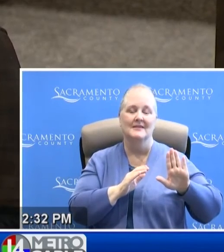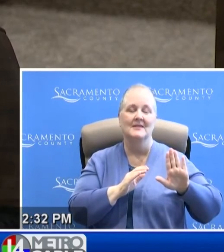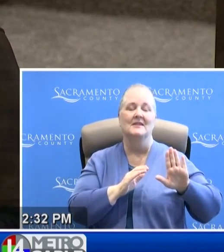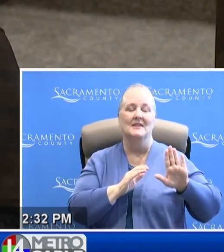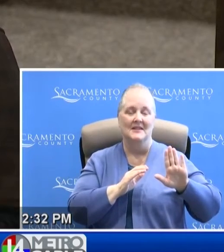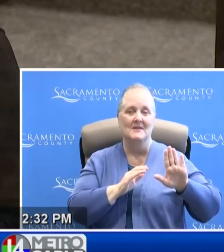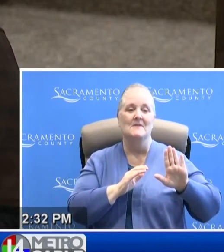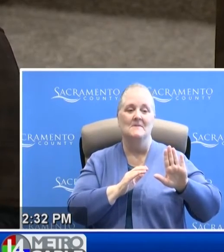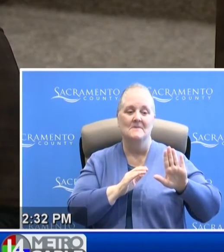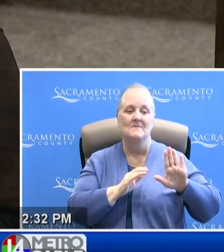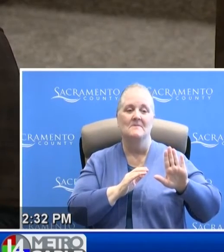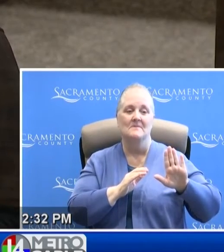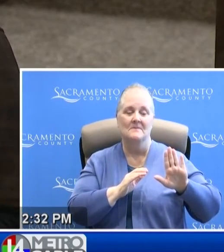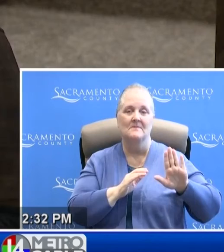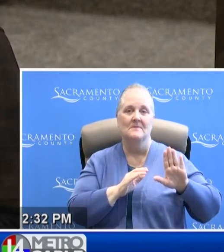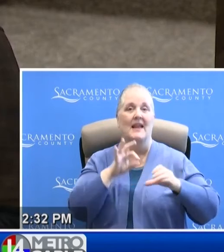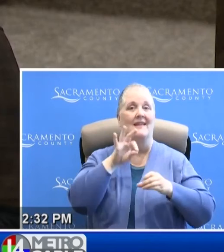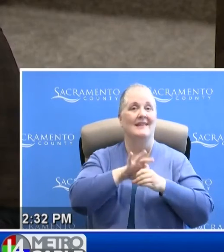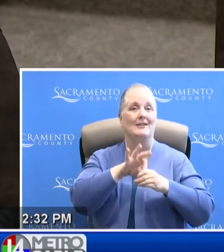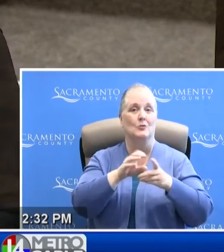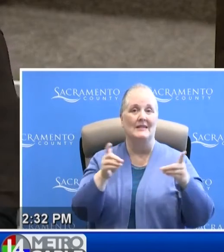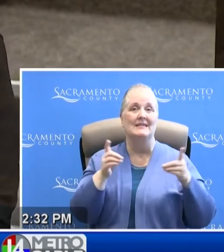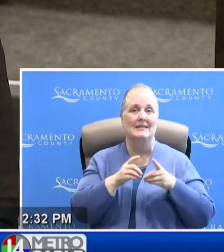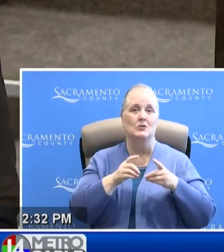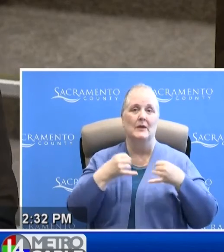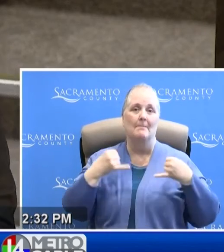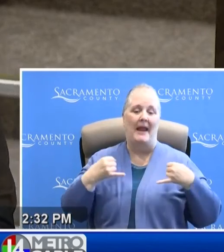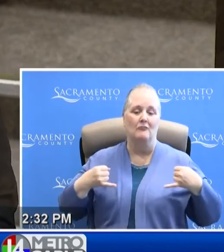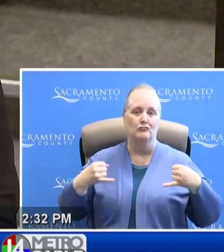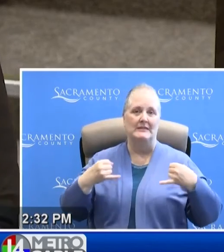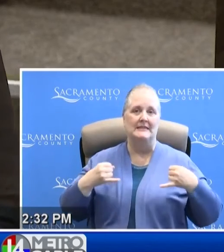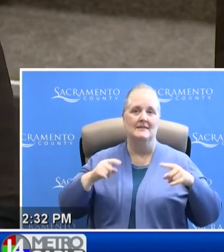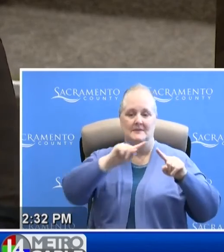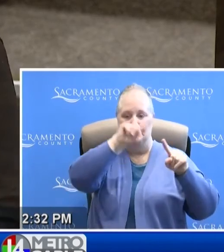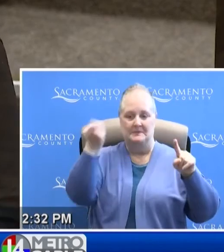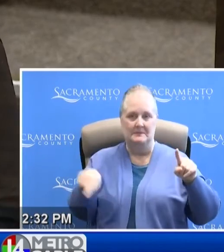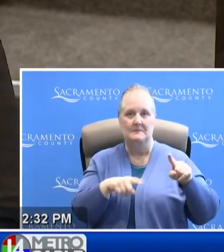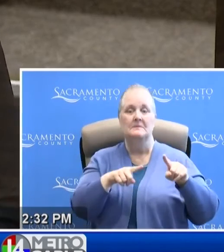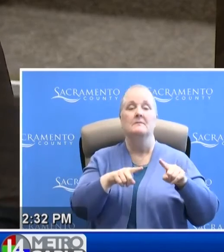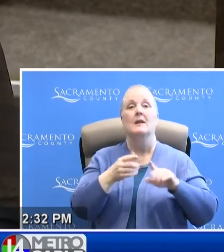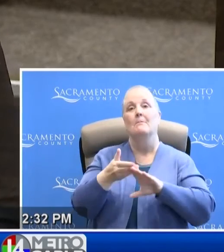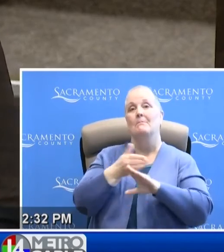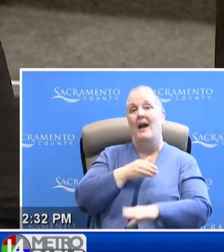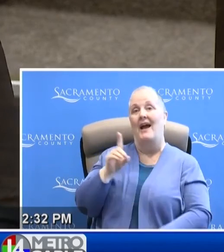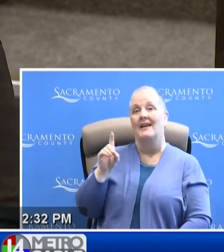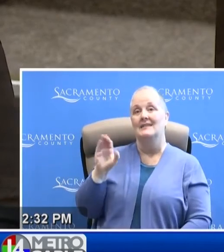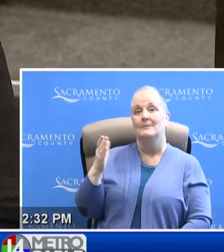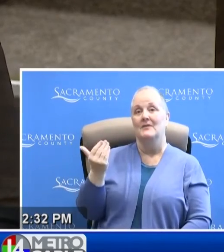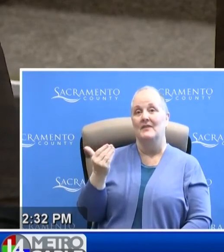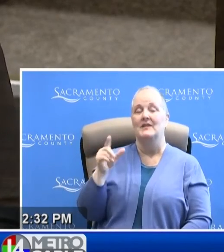all electoral district boundaries by December 15, 2021.